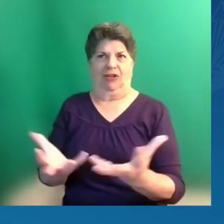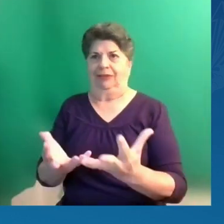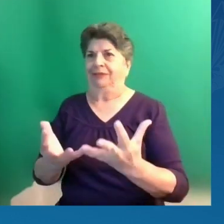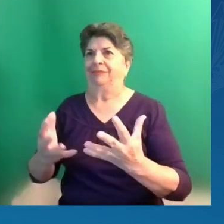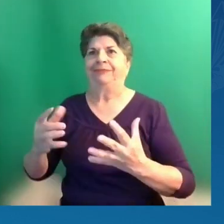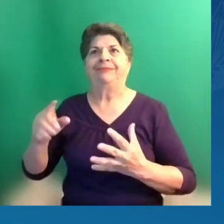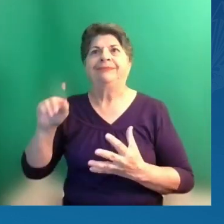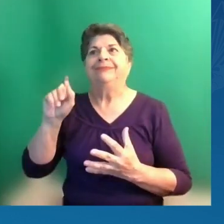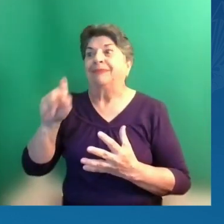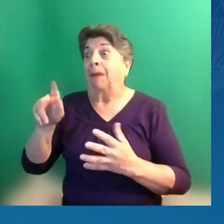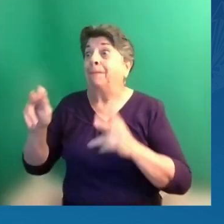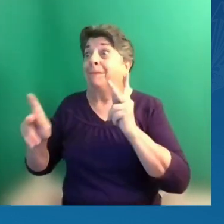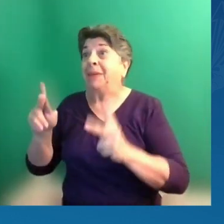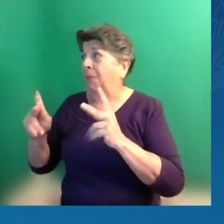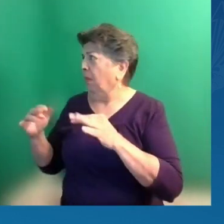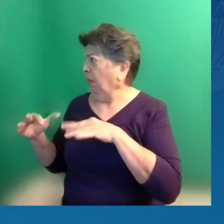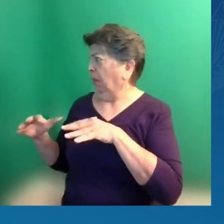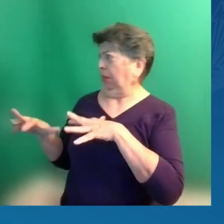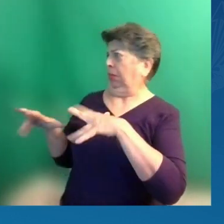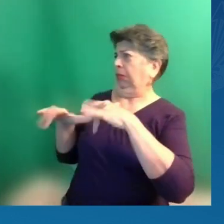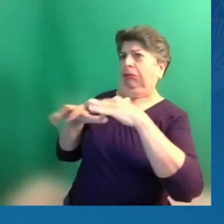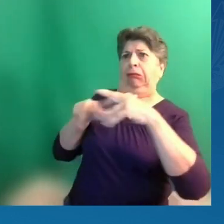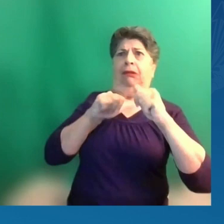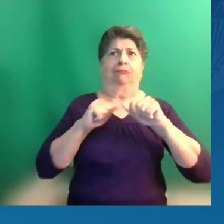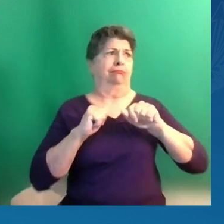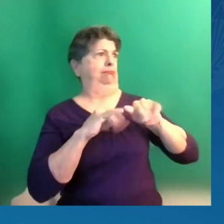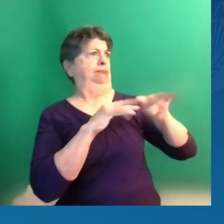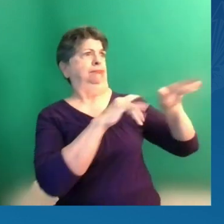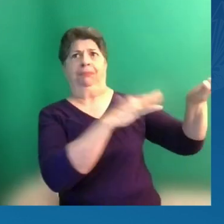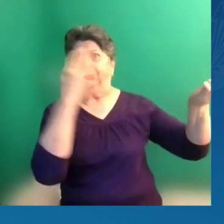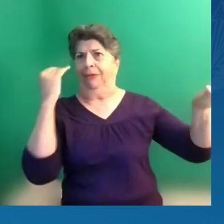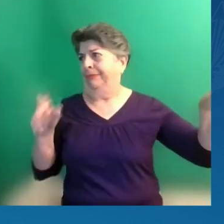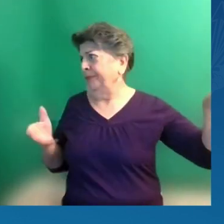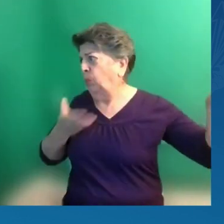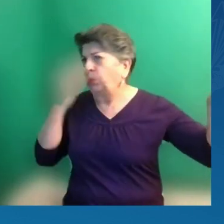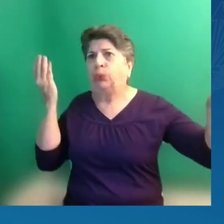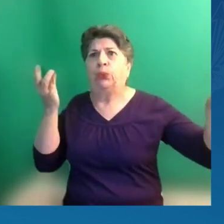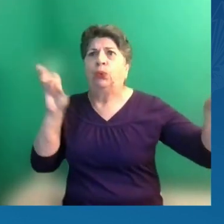to health challenges and gender inequality, further straining peace and stability.